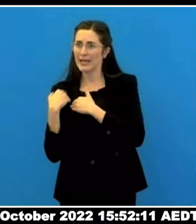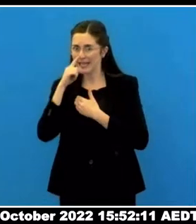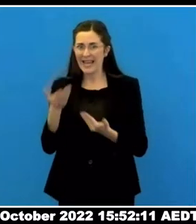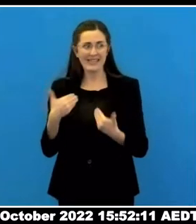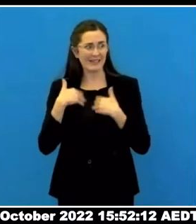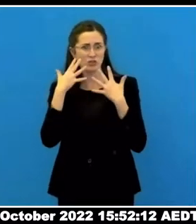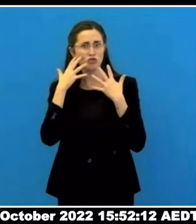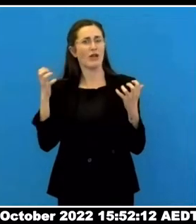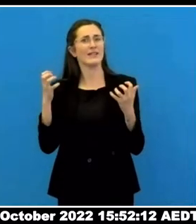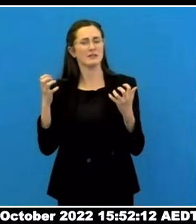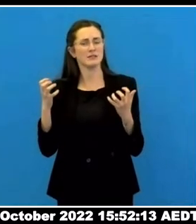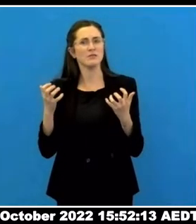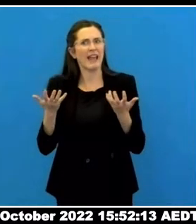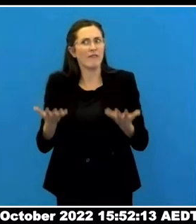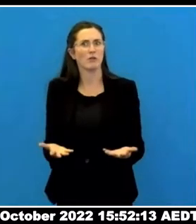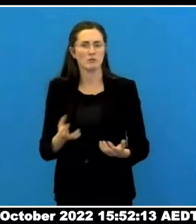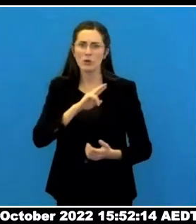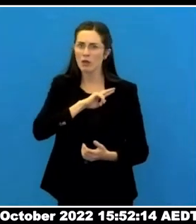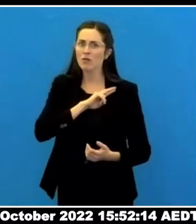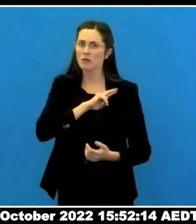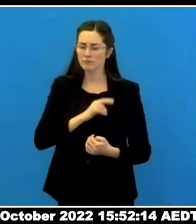feeling very heavy responsible. Eman?